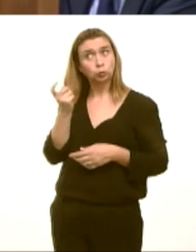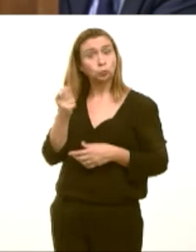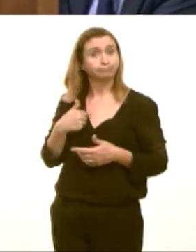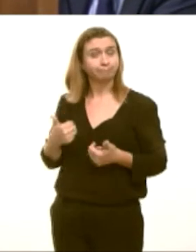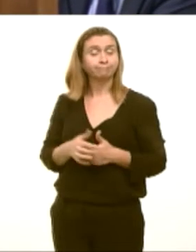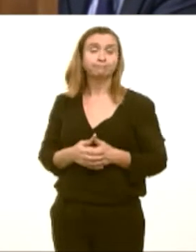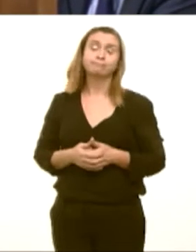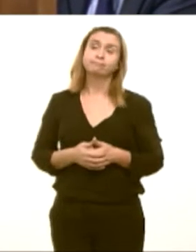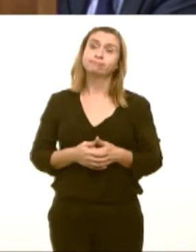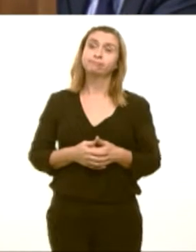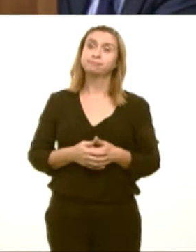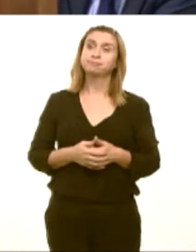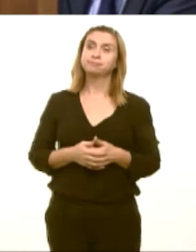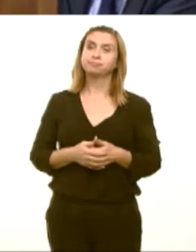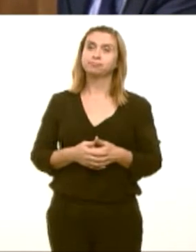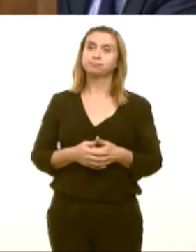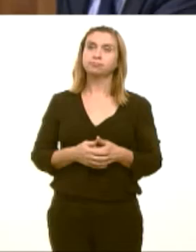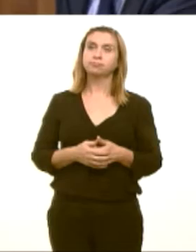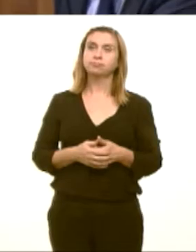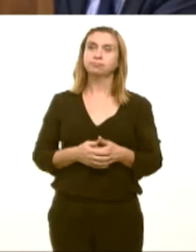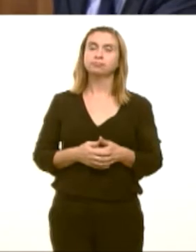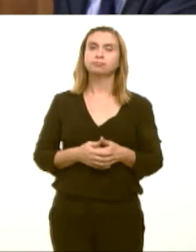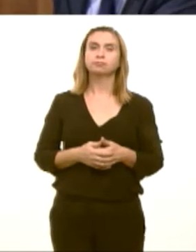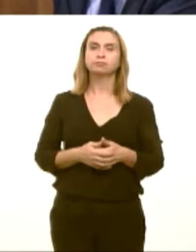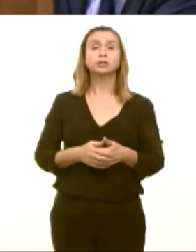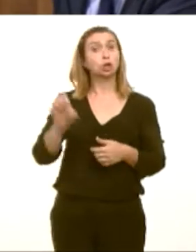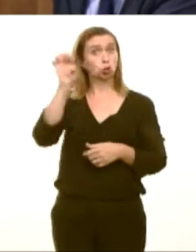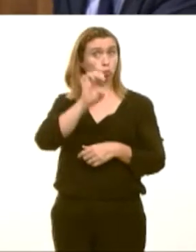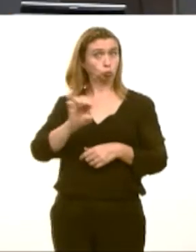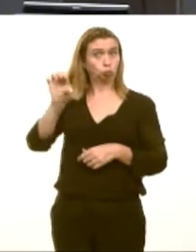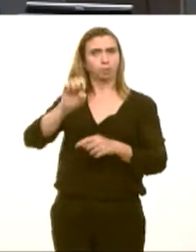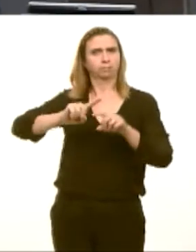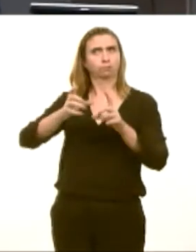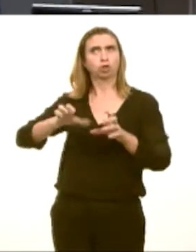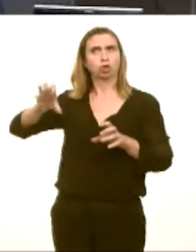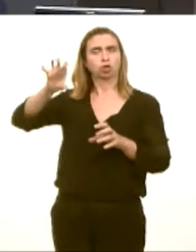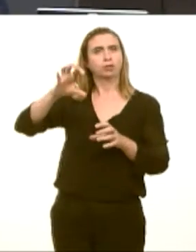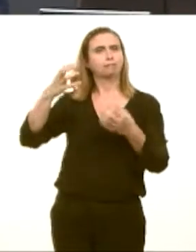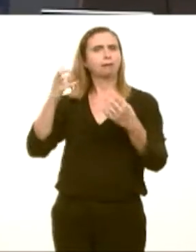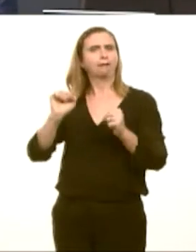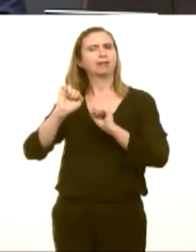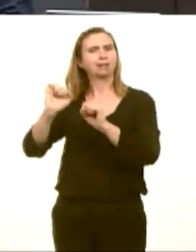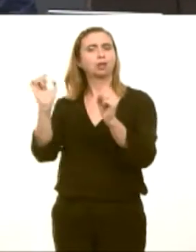Mick Antoniw: First Minister, many countries and parts of Europe have a levy on hotel rooms,